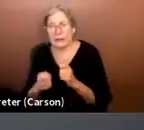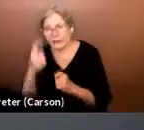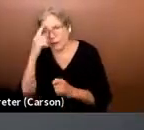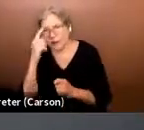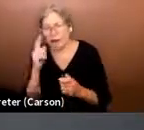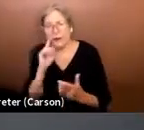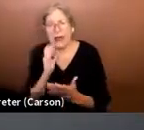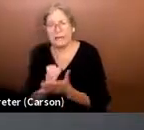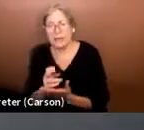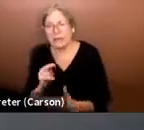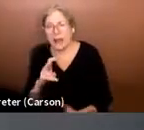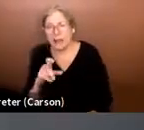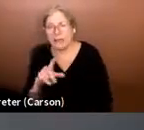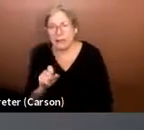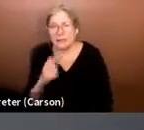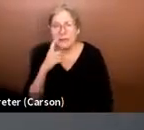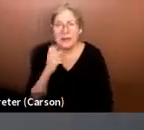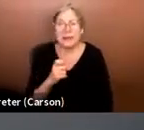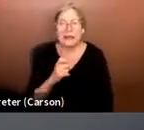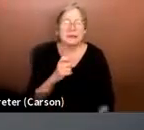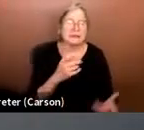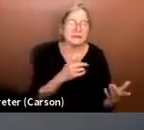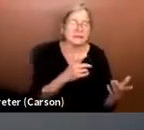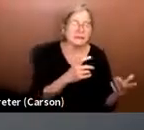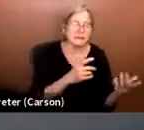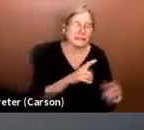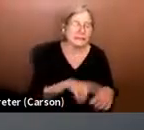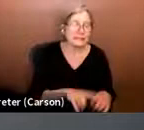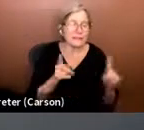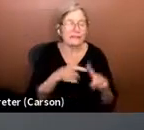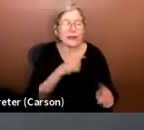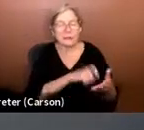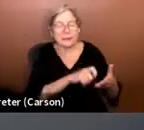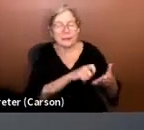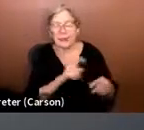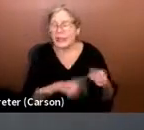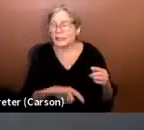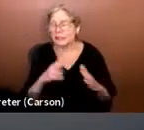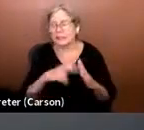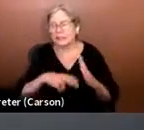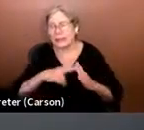Because unlike prose, you can't just read the script you've got for all the reasons